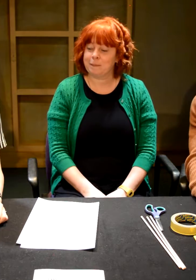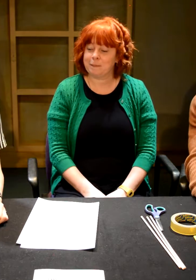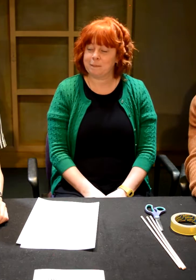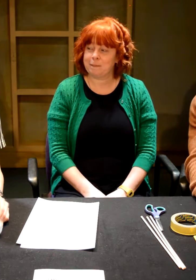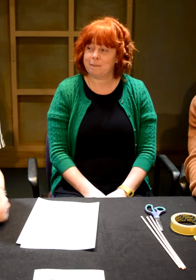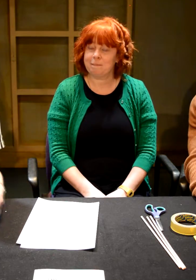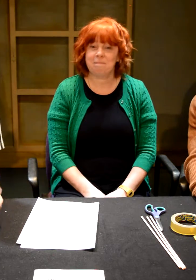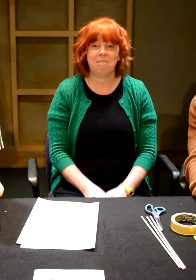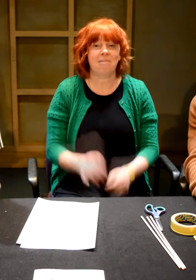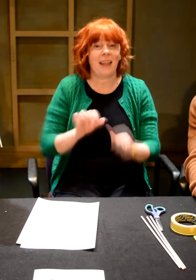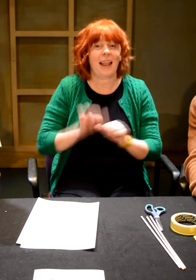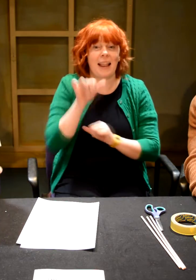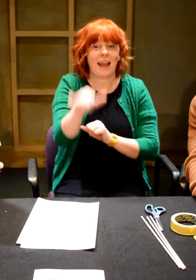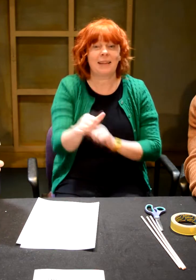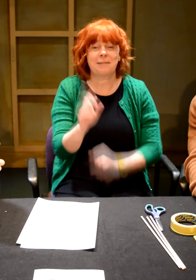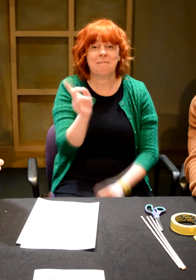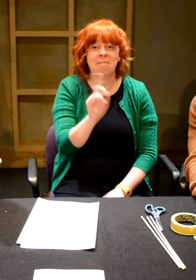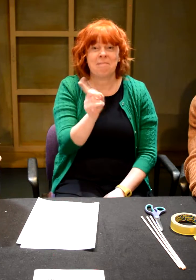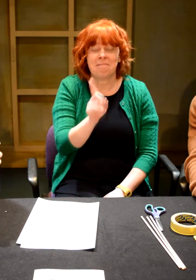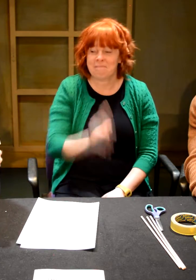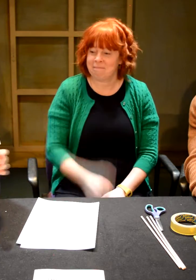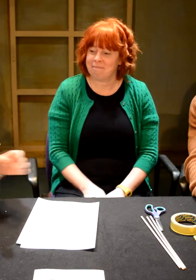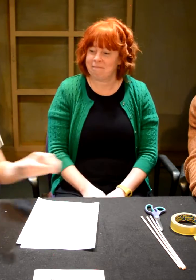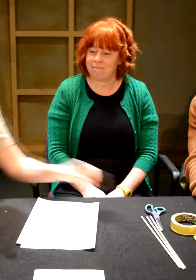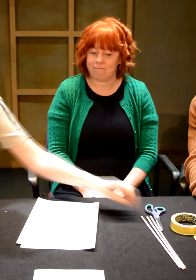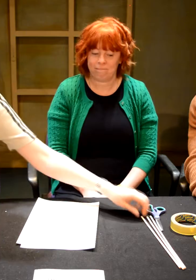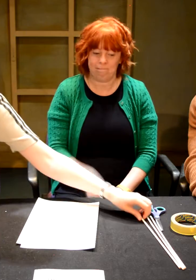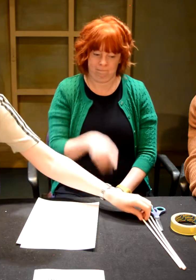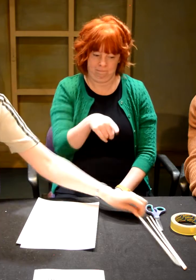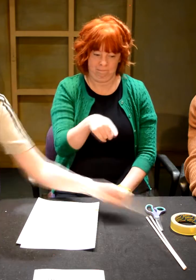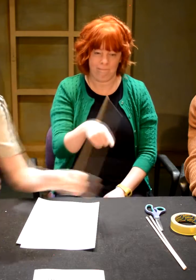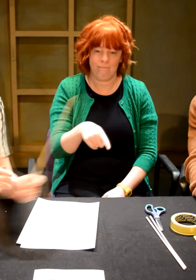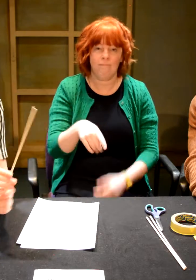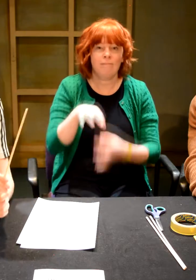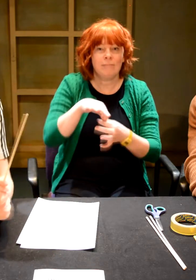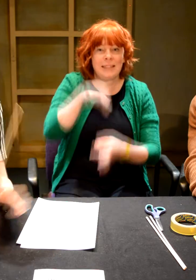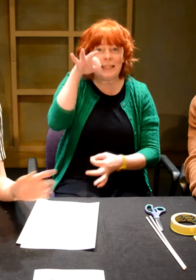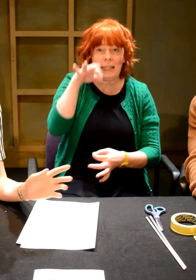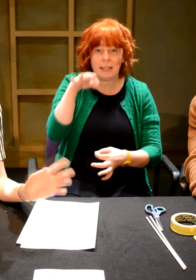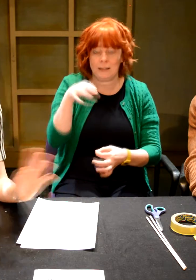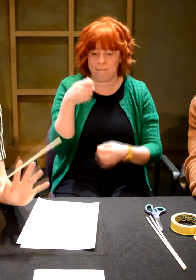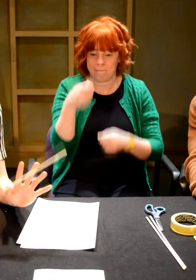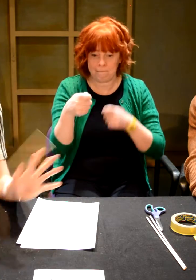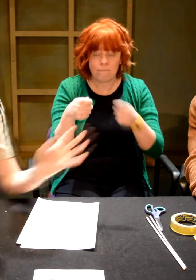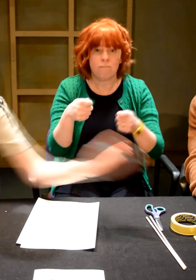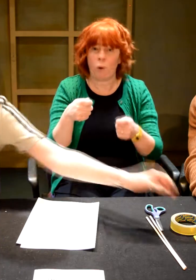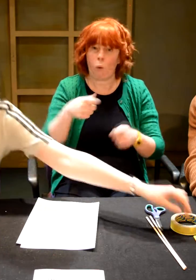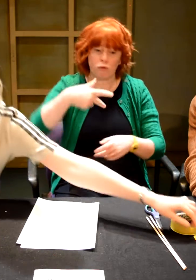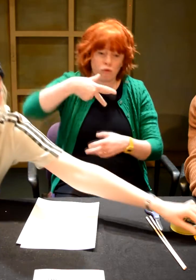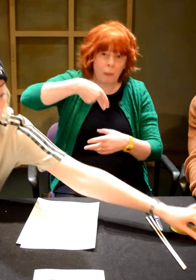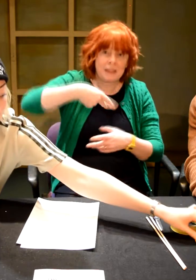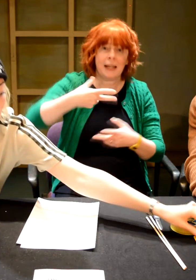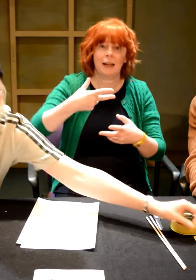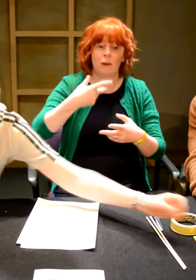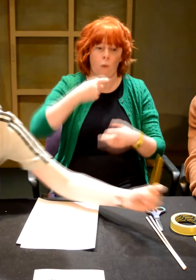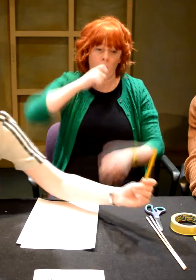So, the next step is attaching your sticks, or chopsticks, or lollipop sticks, whatever you